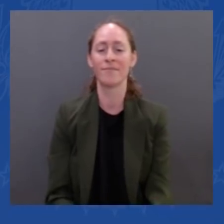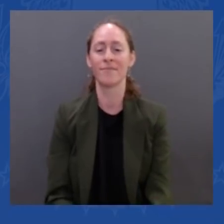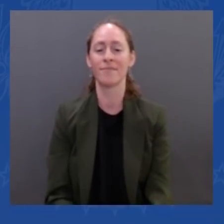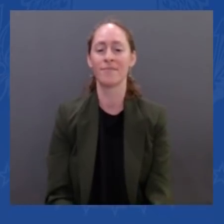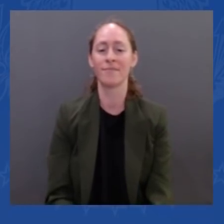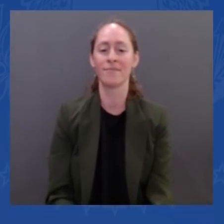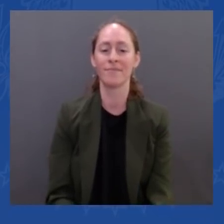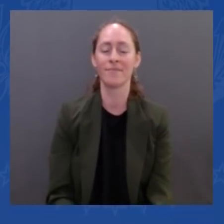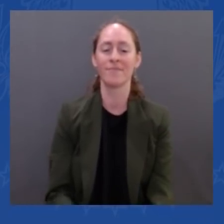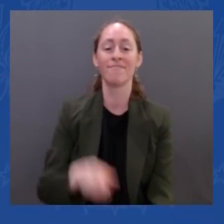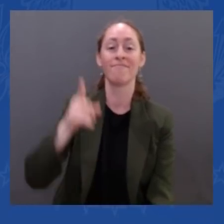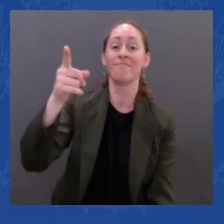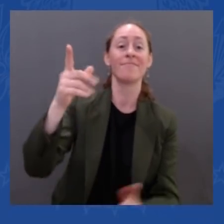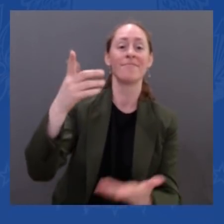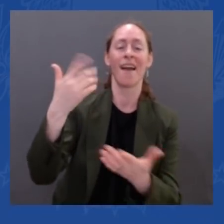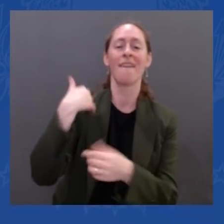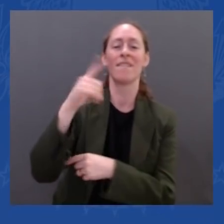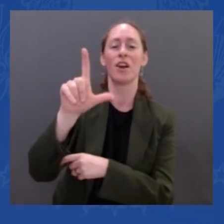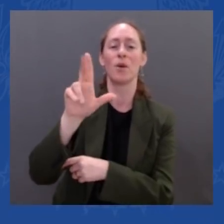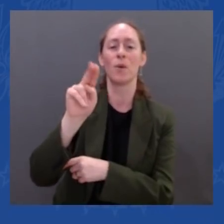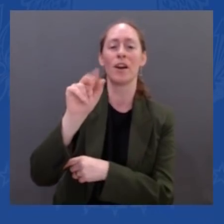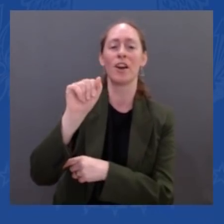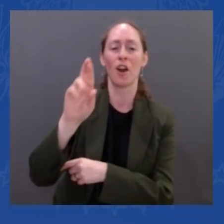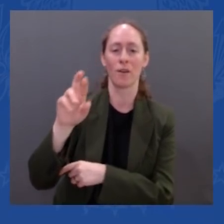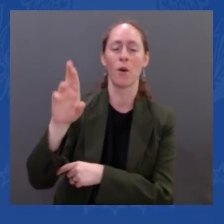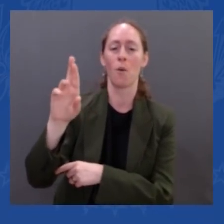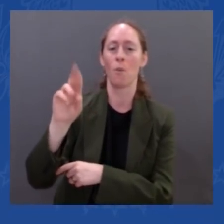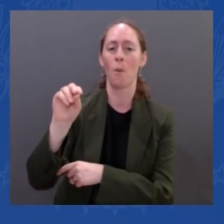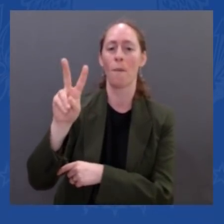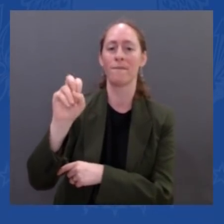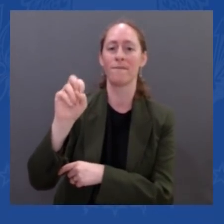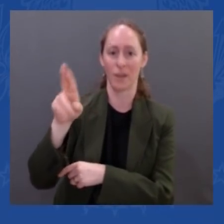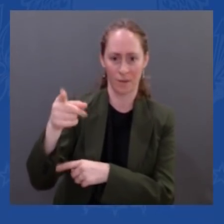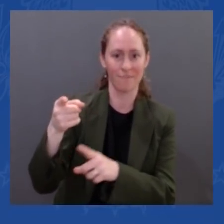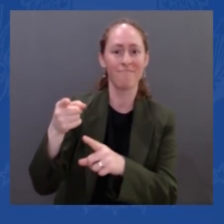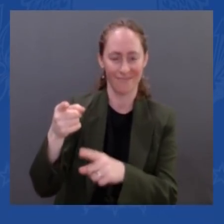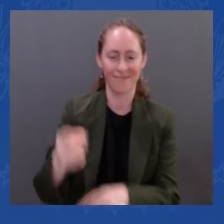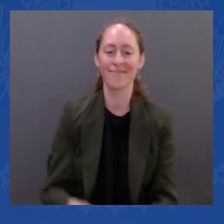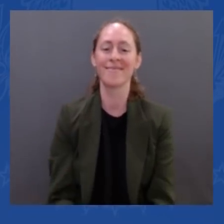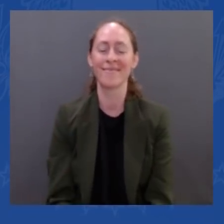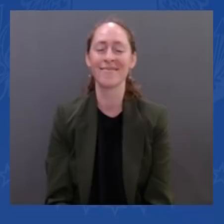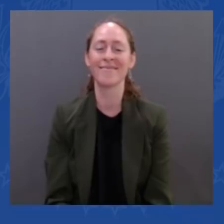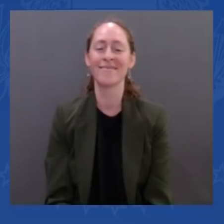A symbol of how our space cooperation is taking off, looking toward the moon and to Mars.